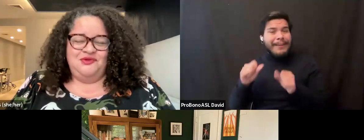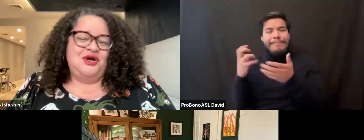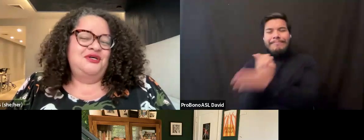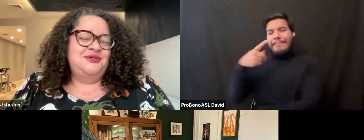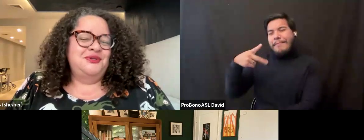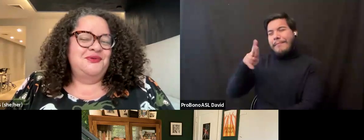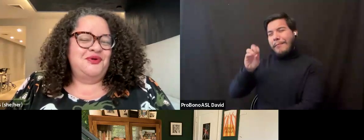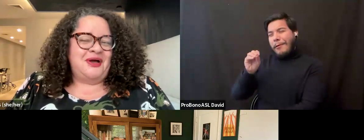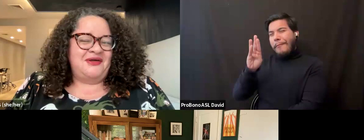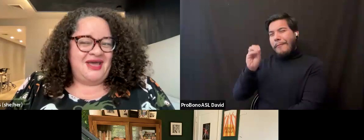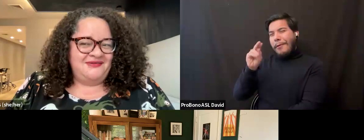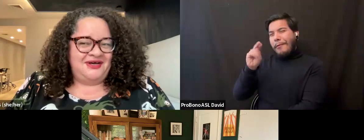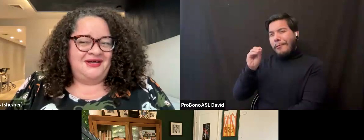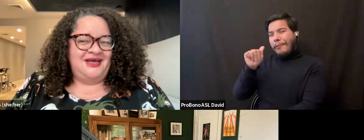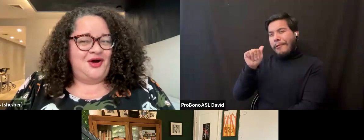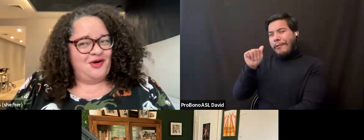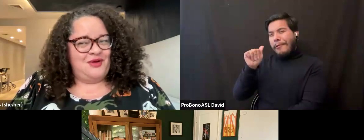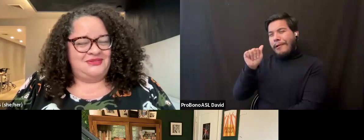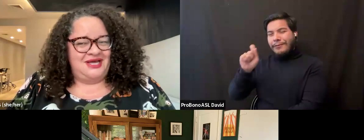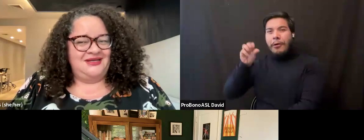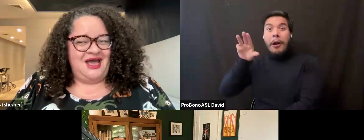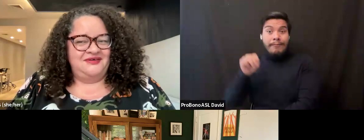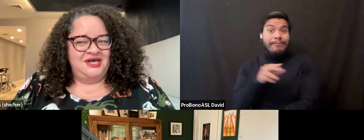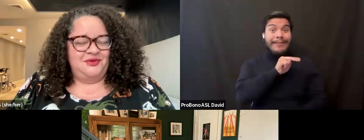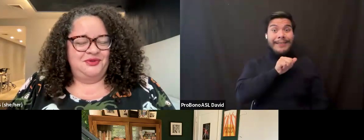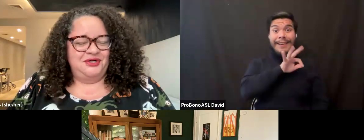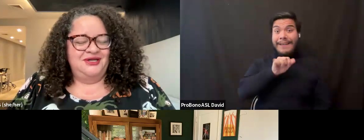You can also learn more about NAAFA at our website NAAFA.org.